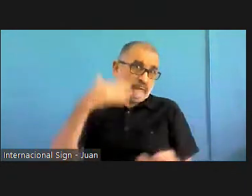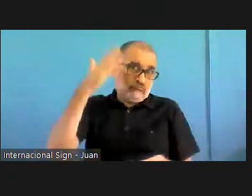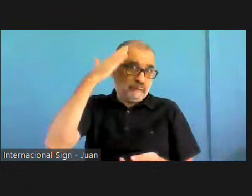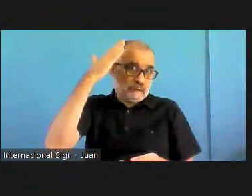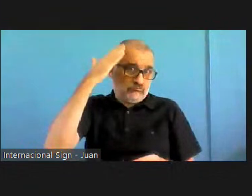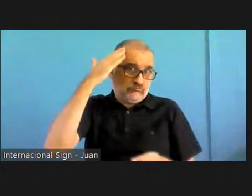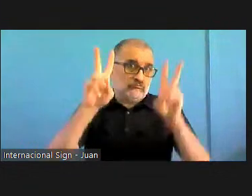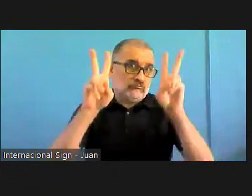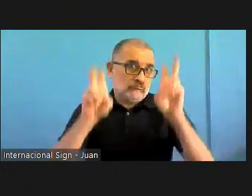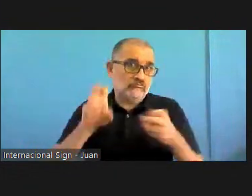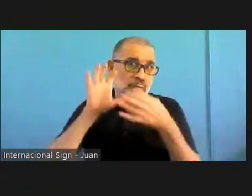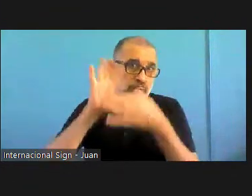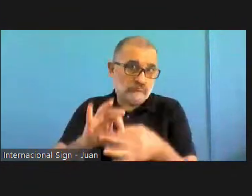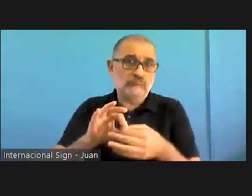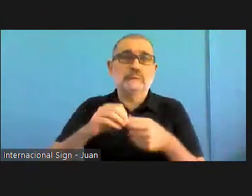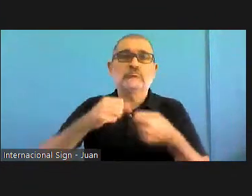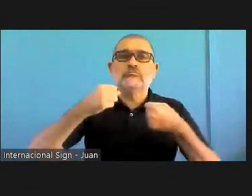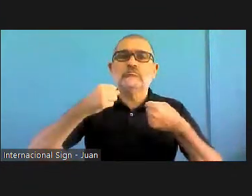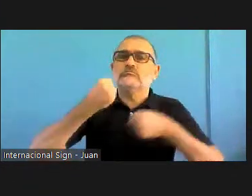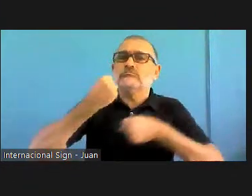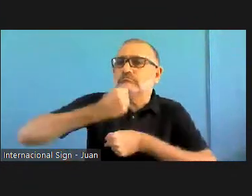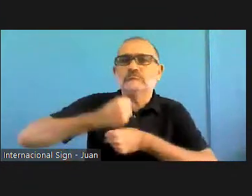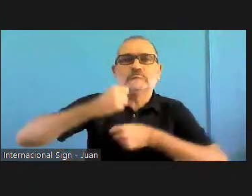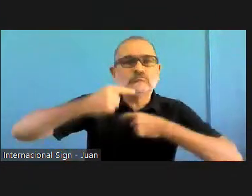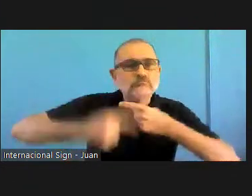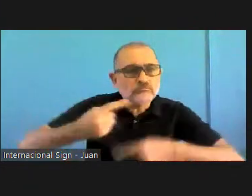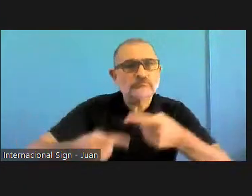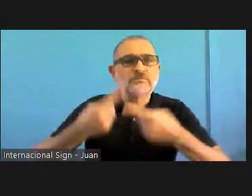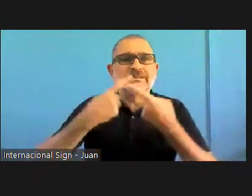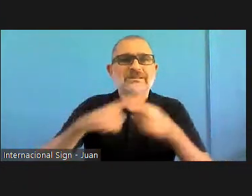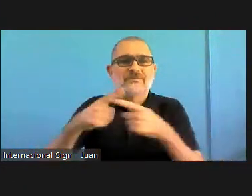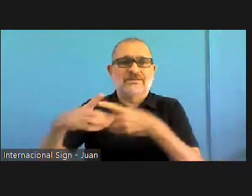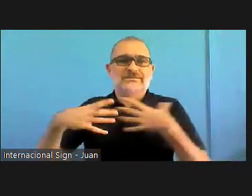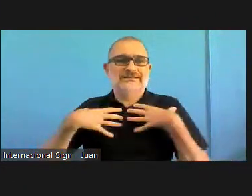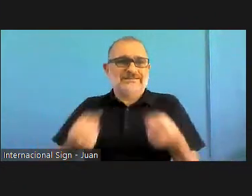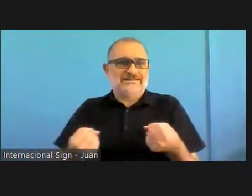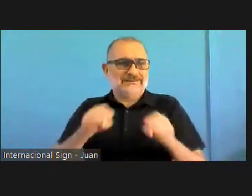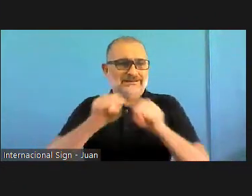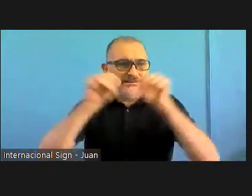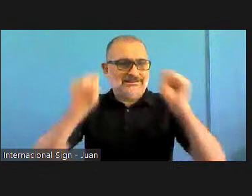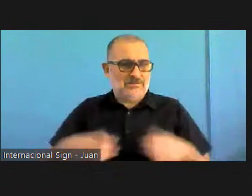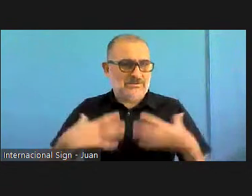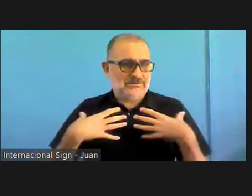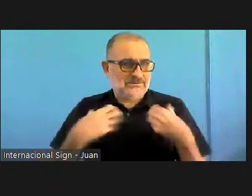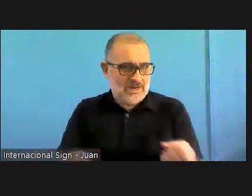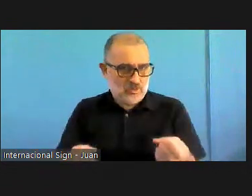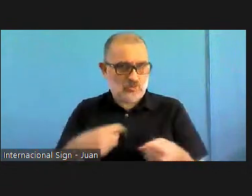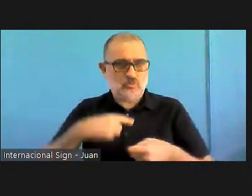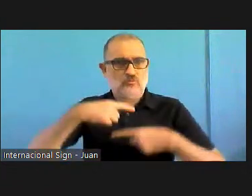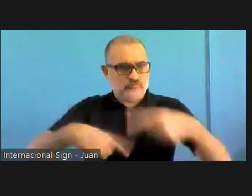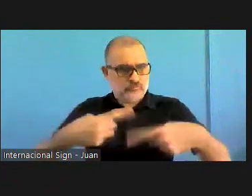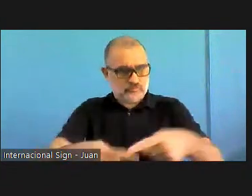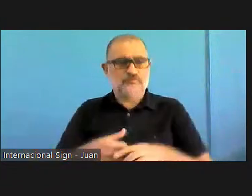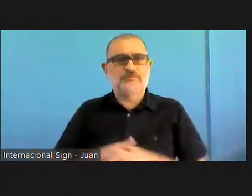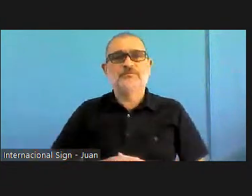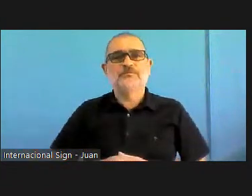We seem to have a problem with the volume, with the sound. You may be muted.